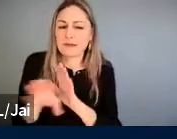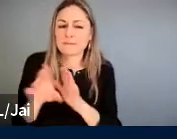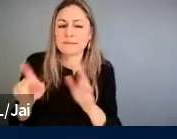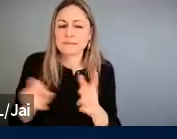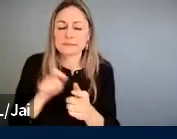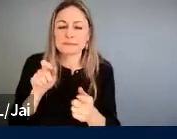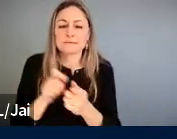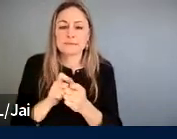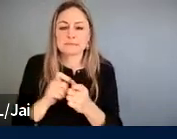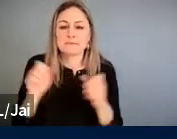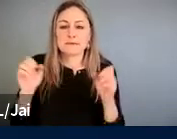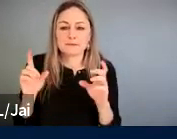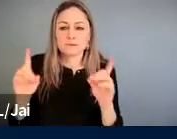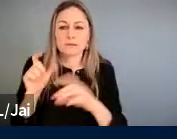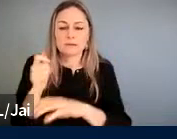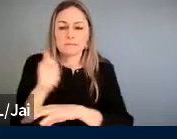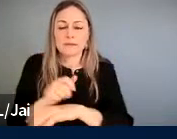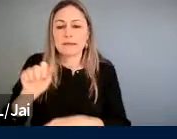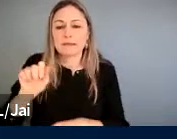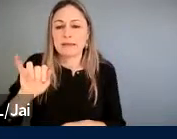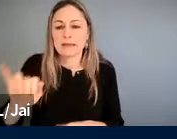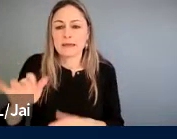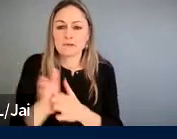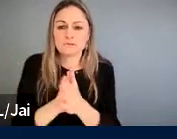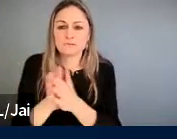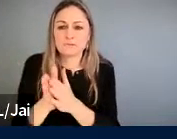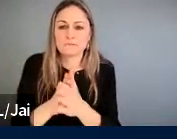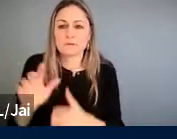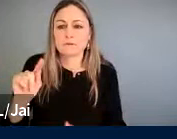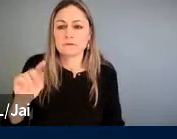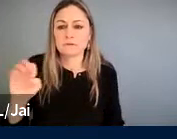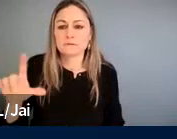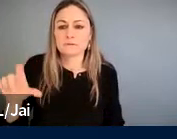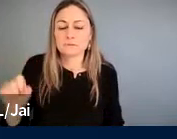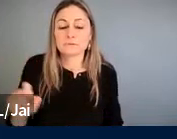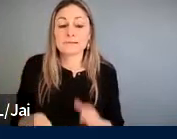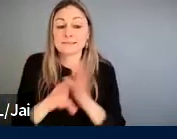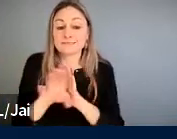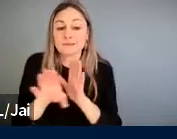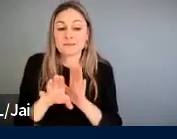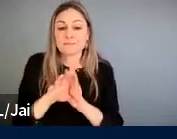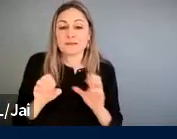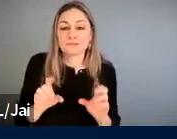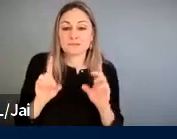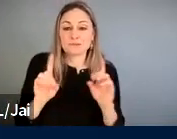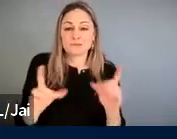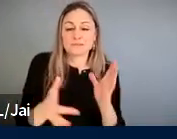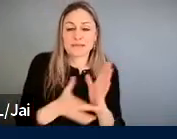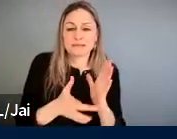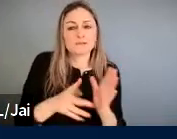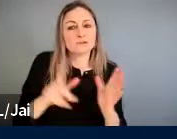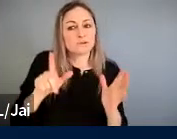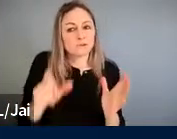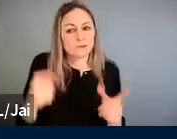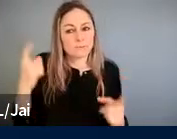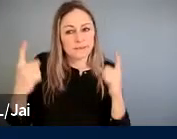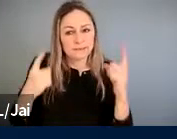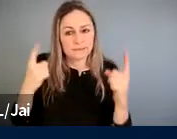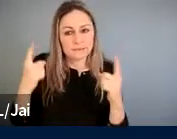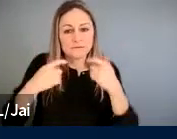education based AI driven tools, developers of education technologies should be considering the